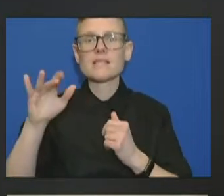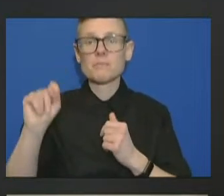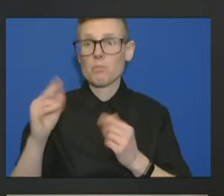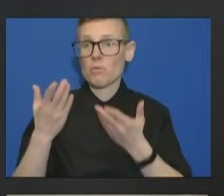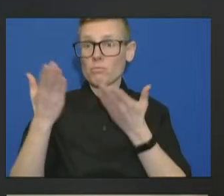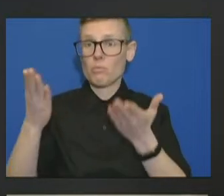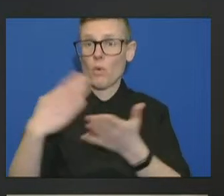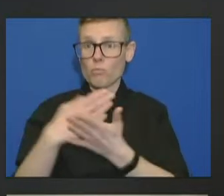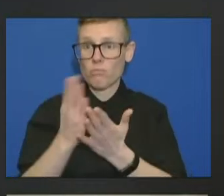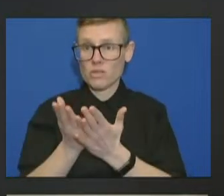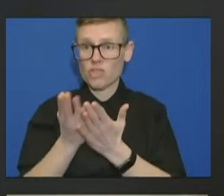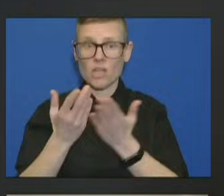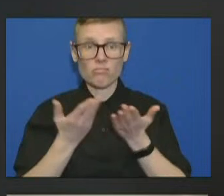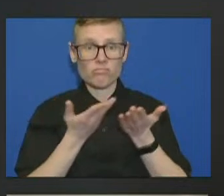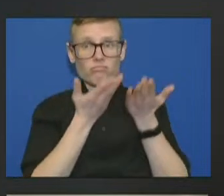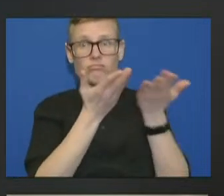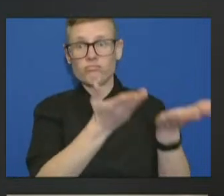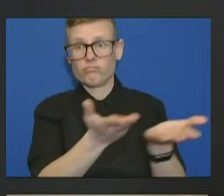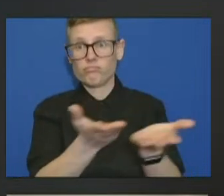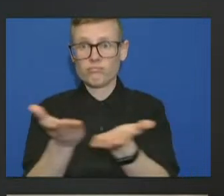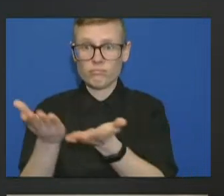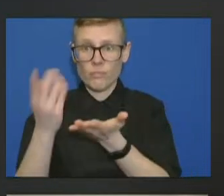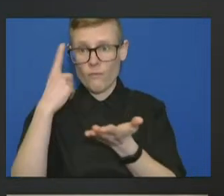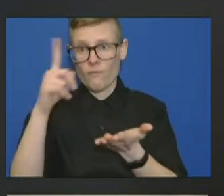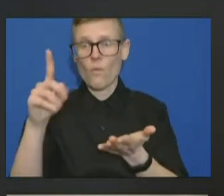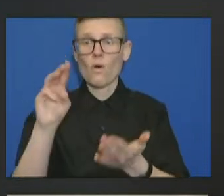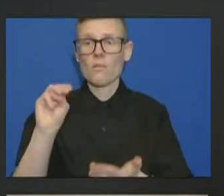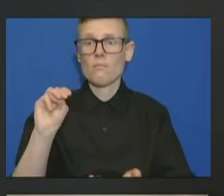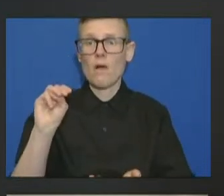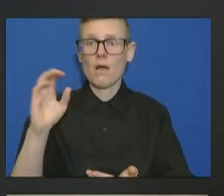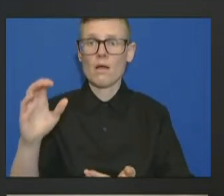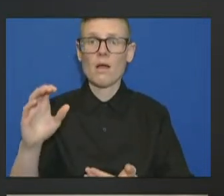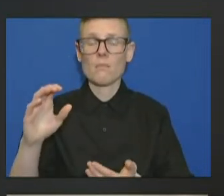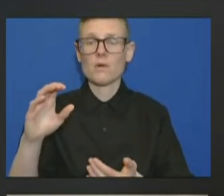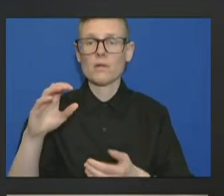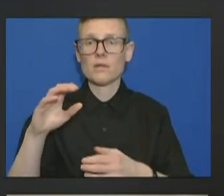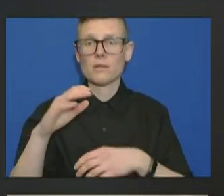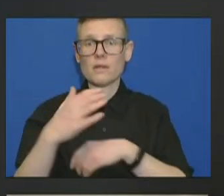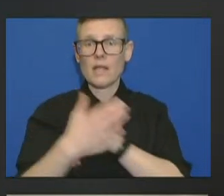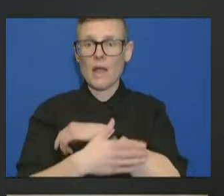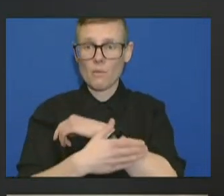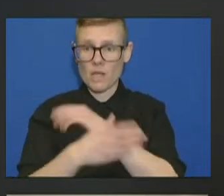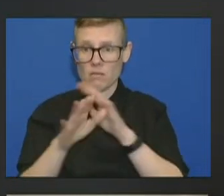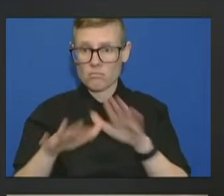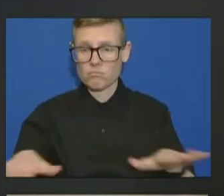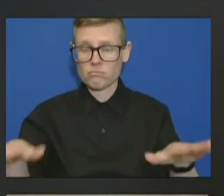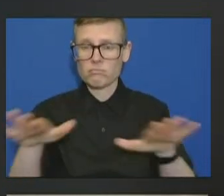that budget. Then in December, the proposed budget is